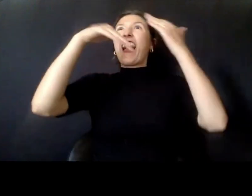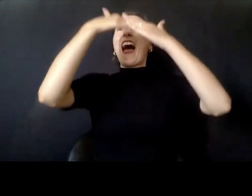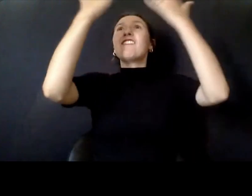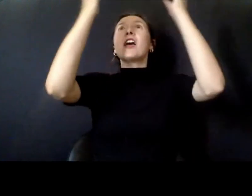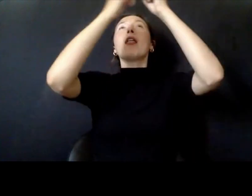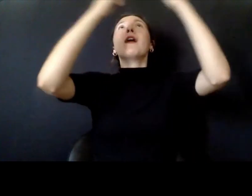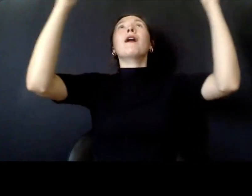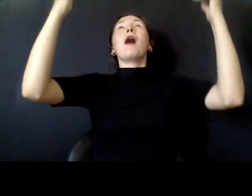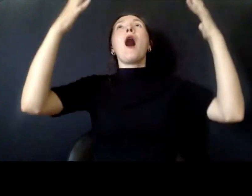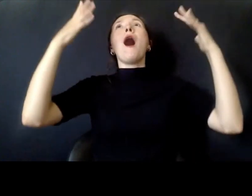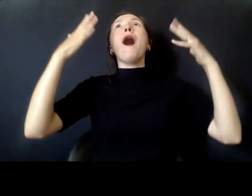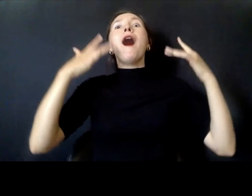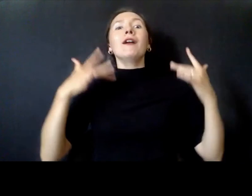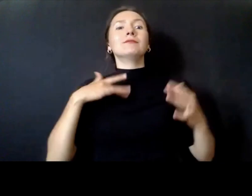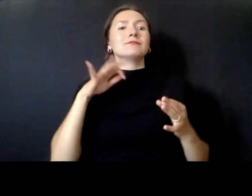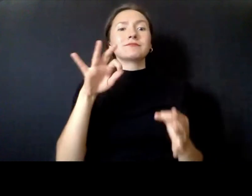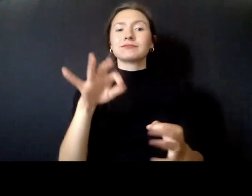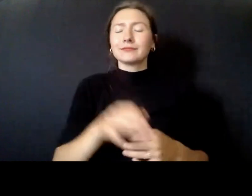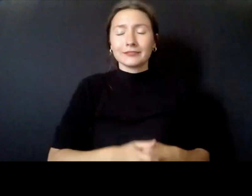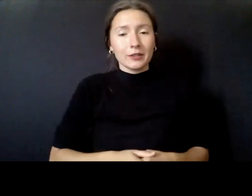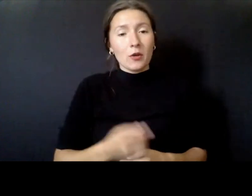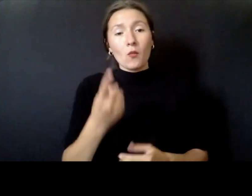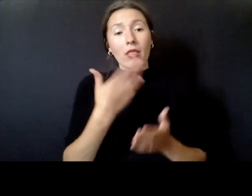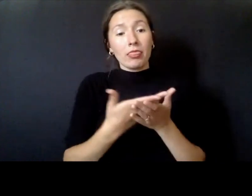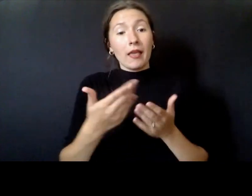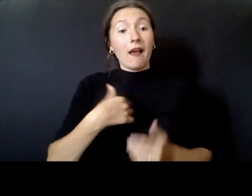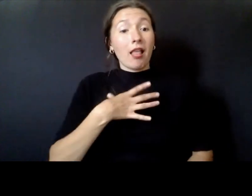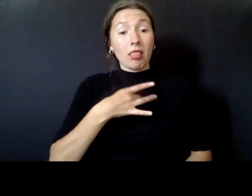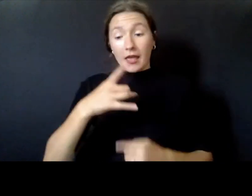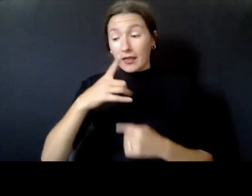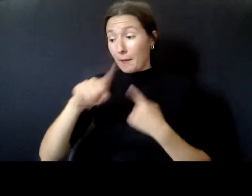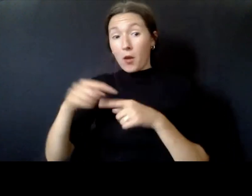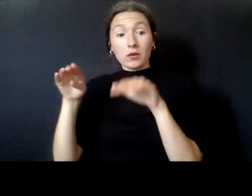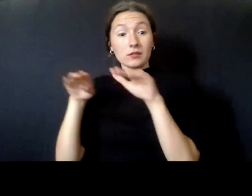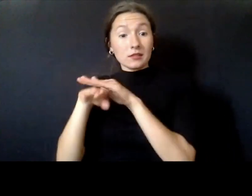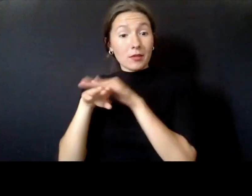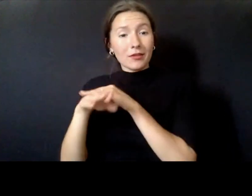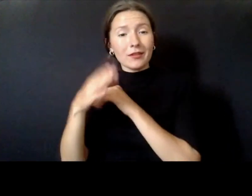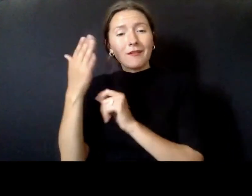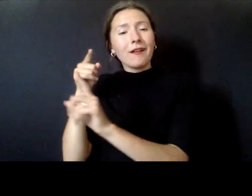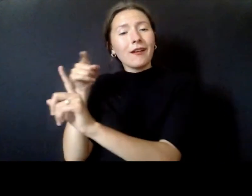people who have disabilities but really when you think about it accessibility benefits everybody in